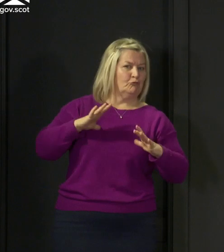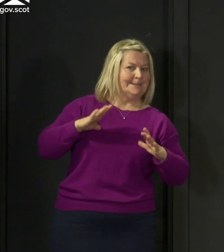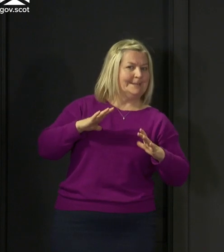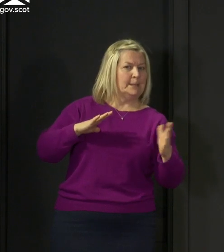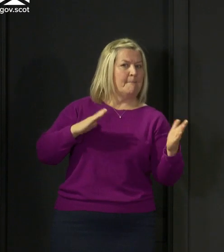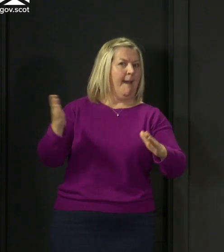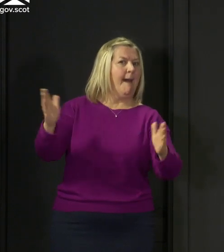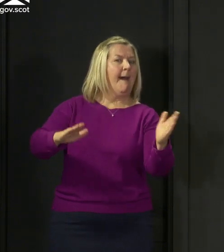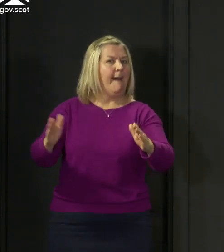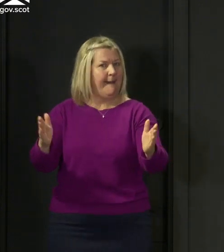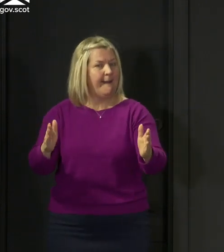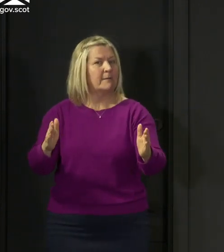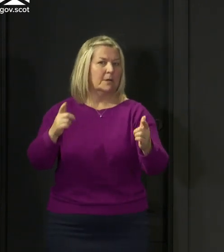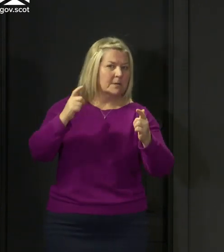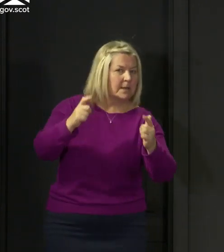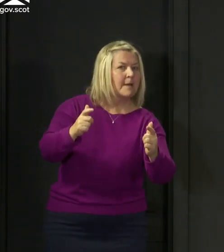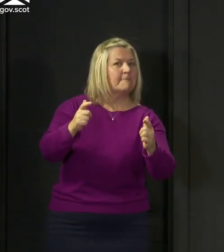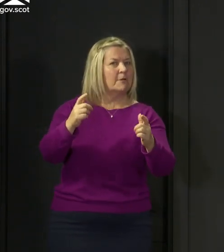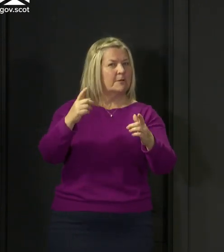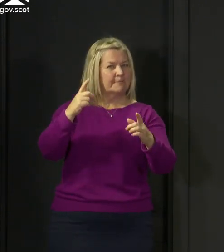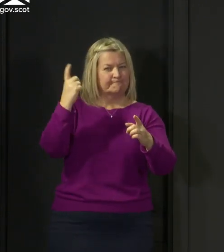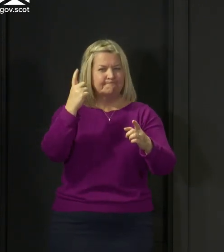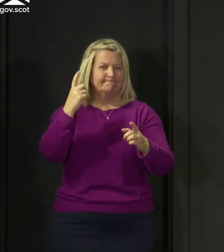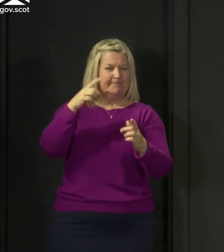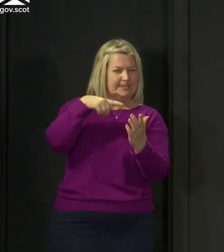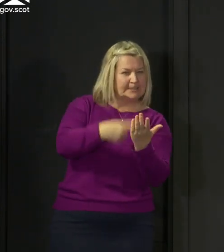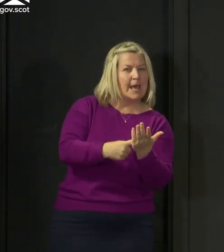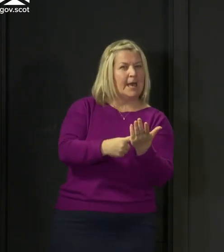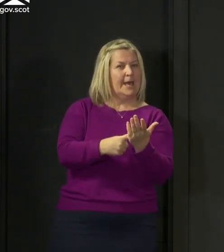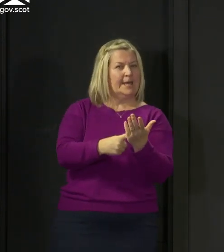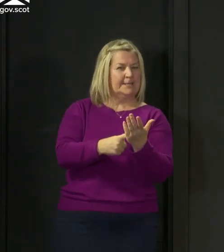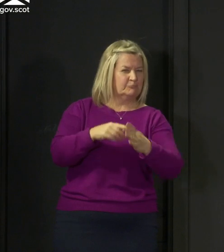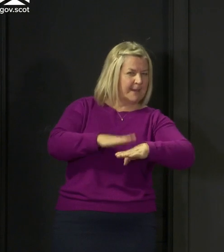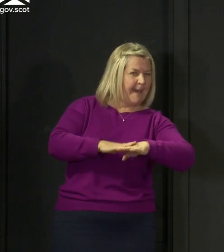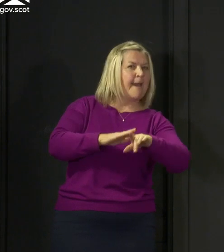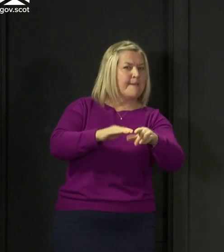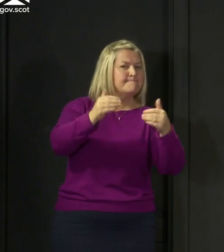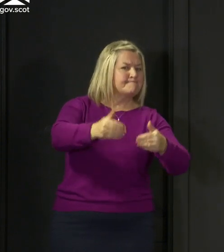and that's why careful, considered decision-making is so important. And these questions are all